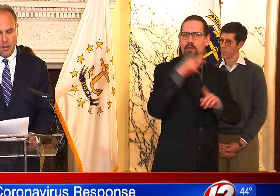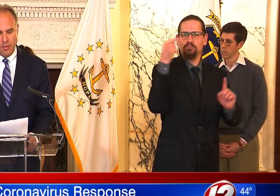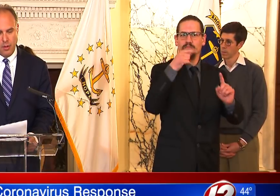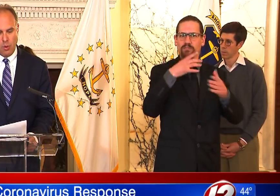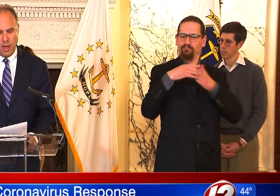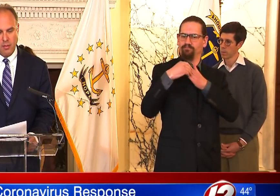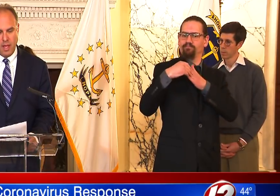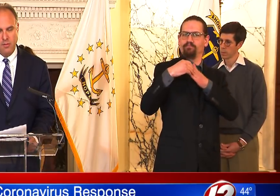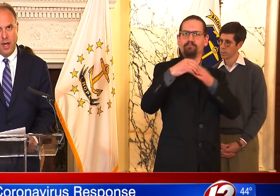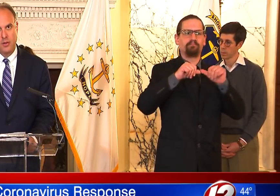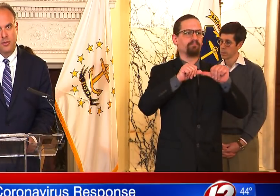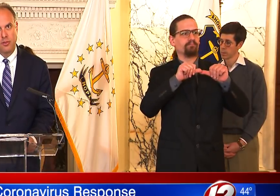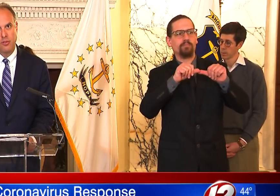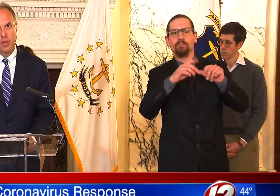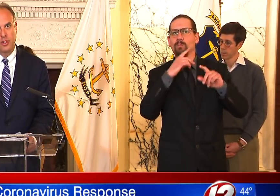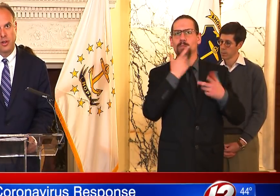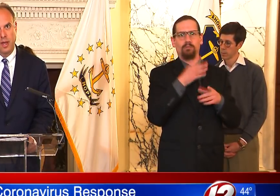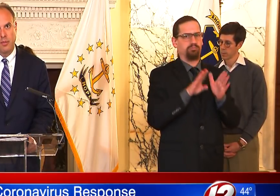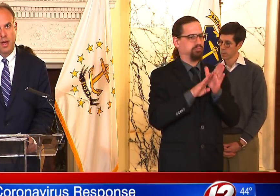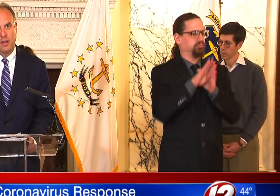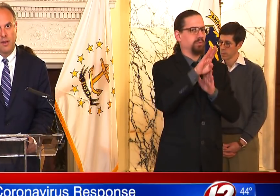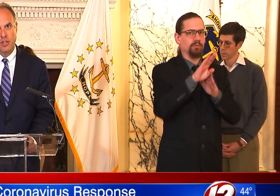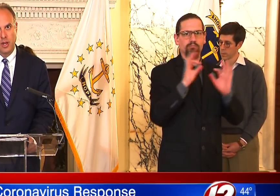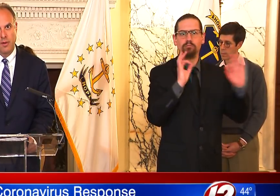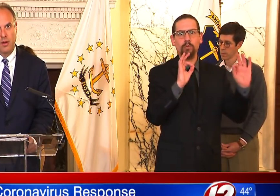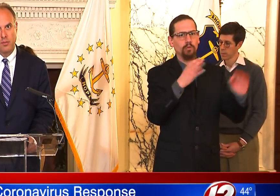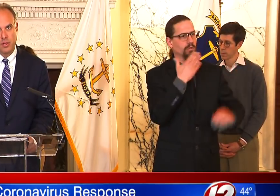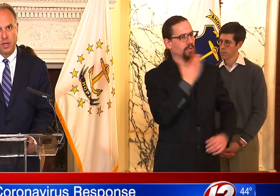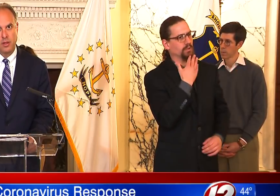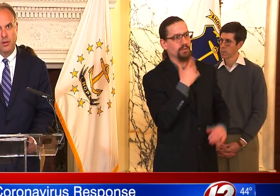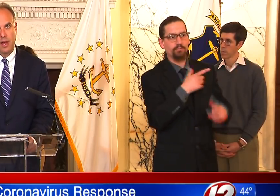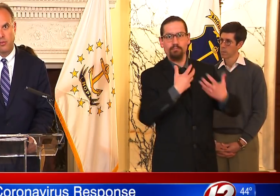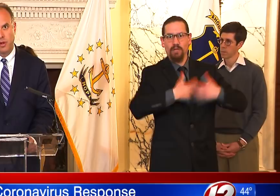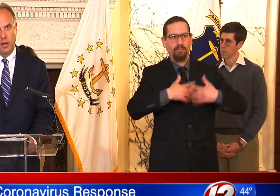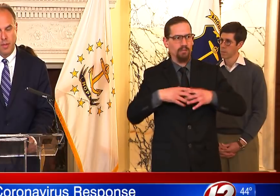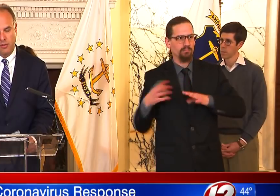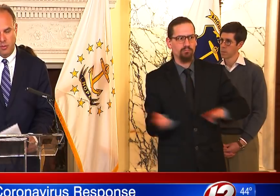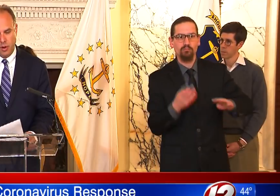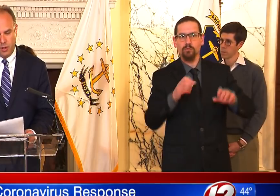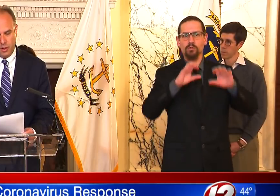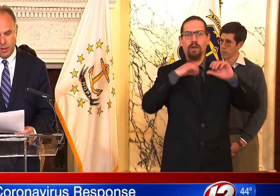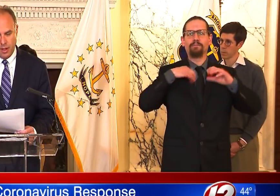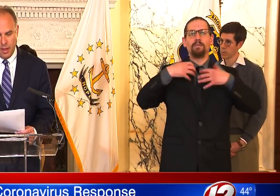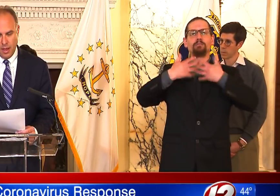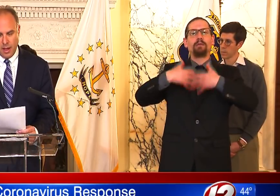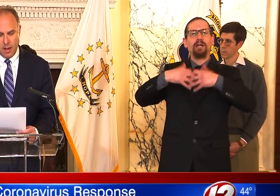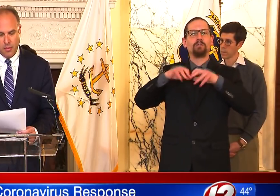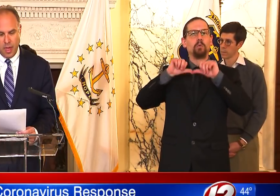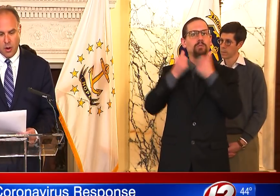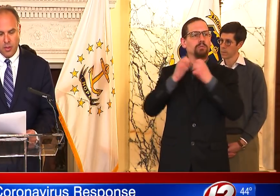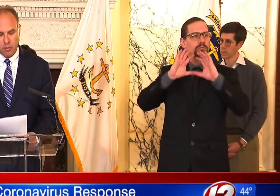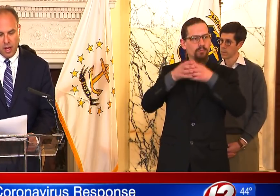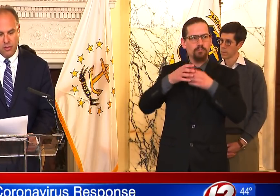THE LEVEL OF COOPERATION THAT OUR INDUSTRIAL LEADERS HAVE BEEN SHOWING US IS PHENOMENAL.